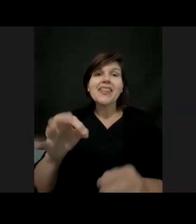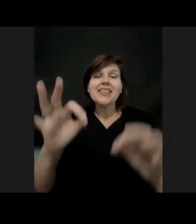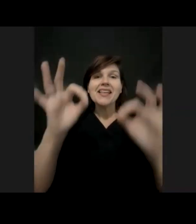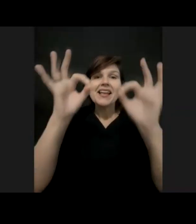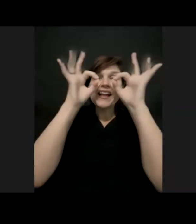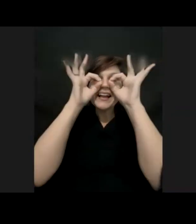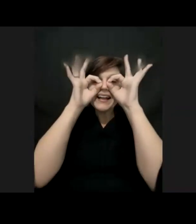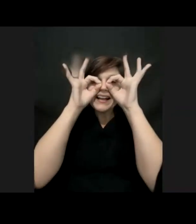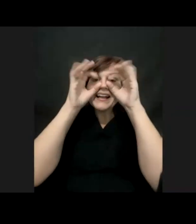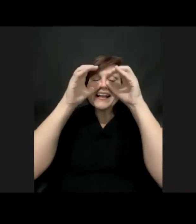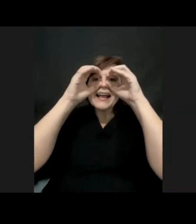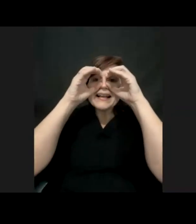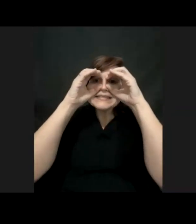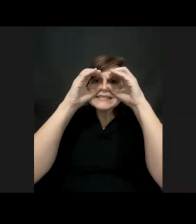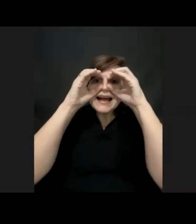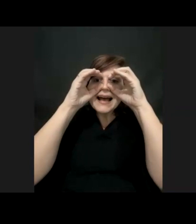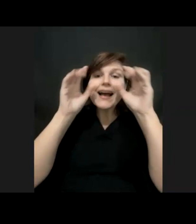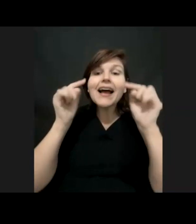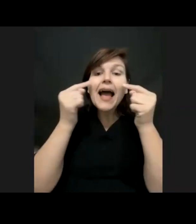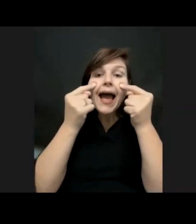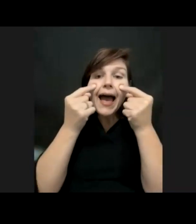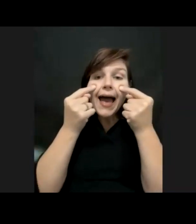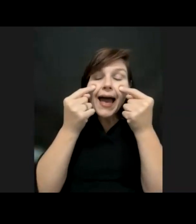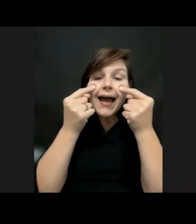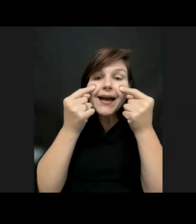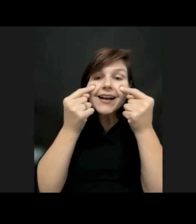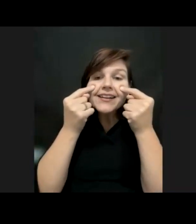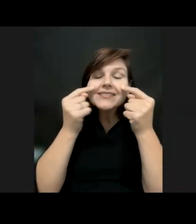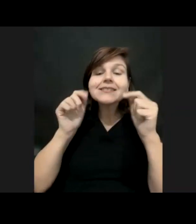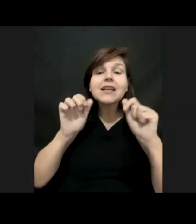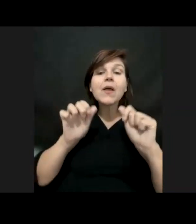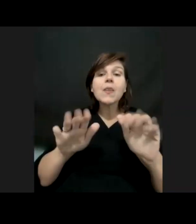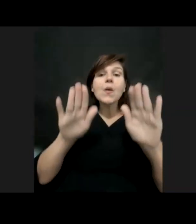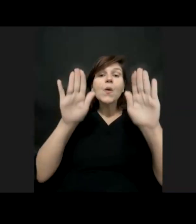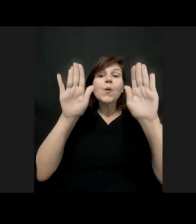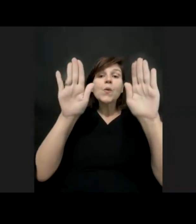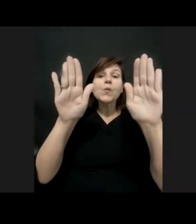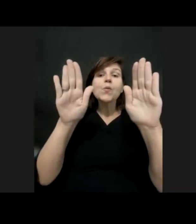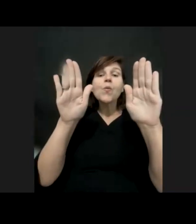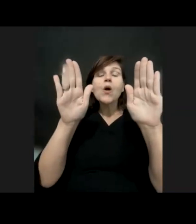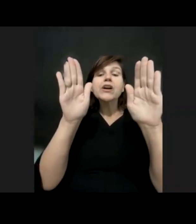∂ ∂ In the Wonderful Woodland, there is magic all around.